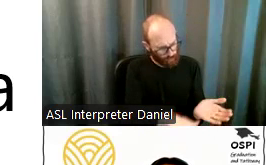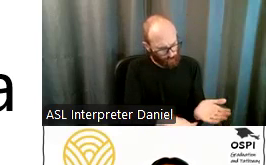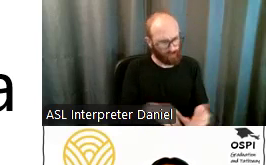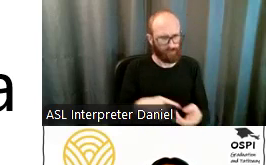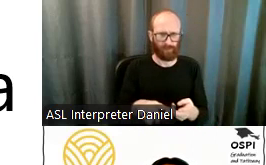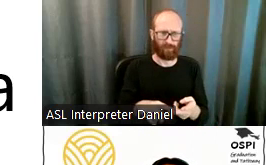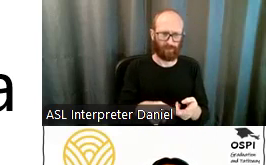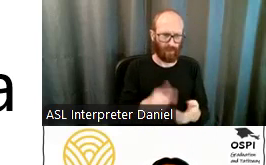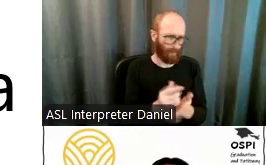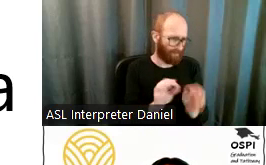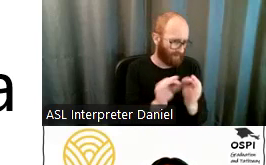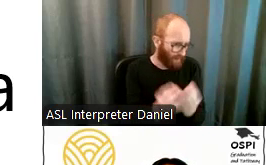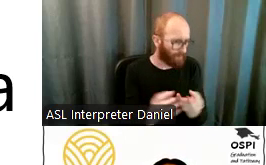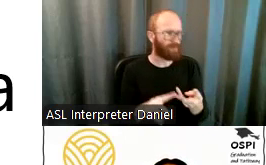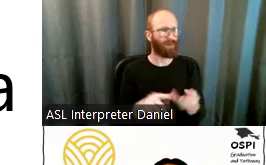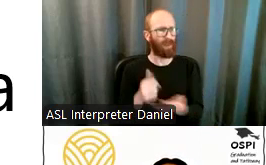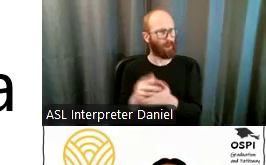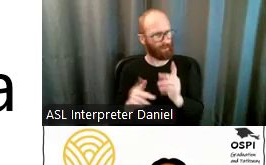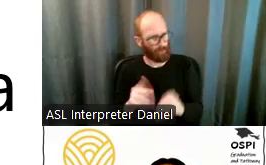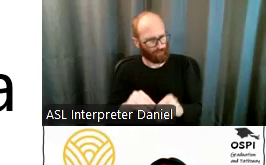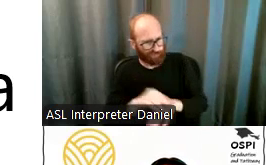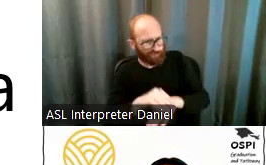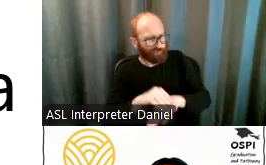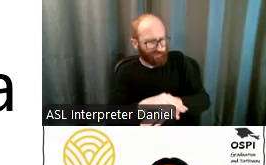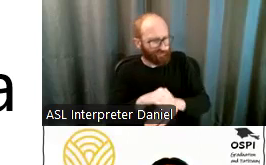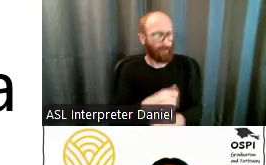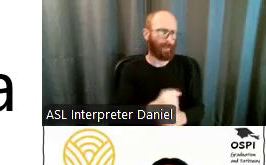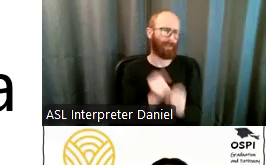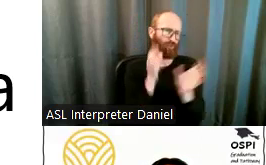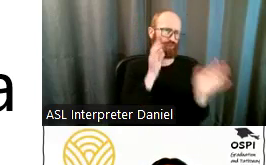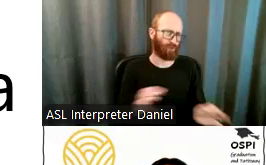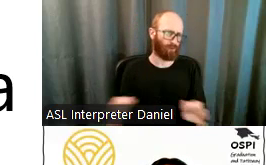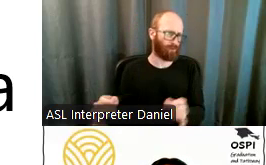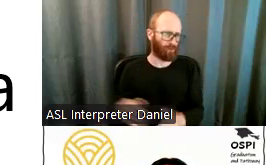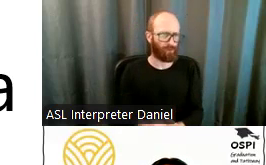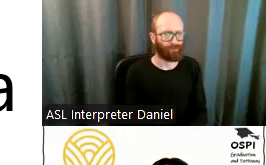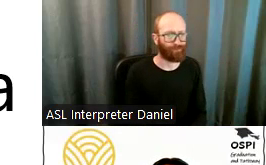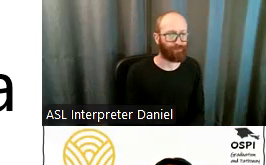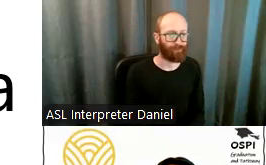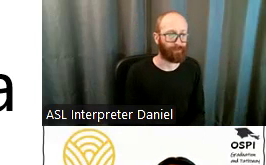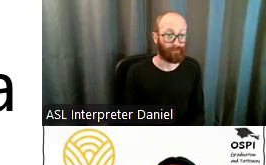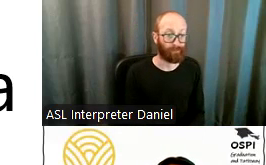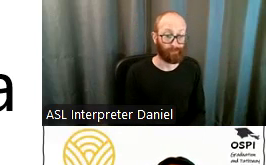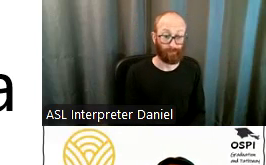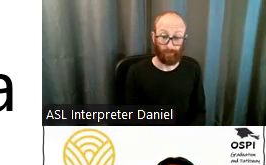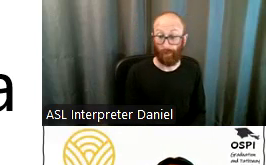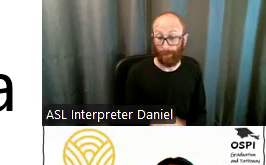guidance help make these choices. Do they take a World Language or should